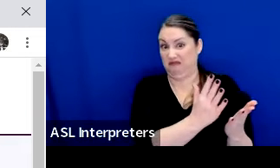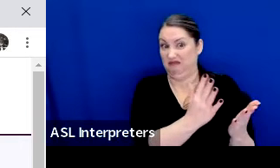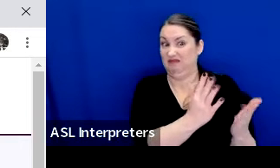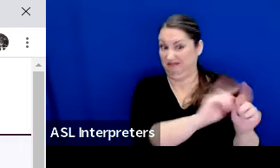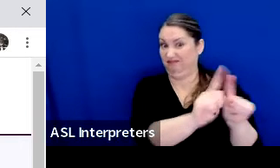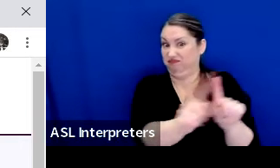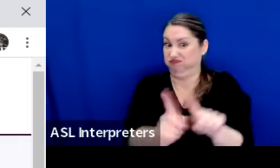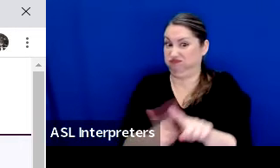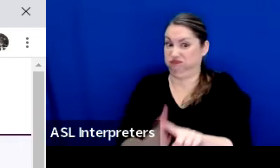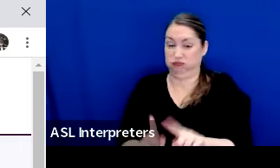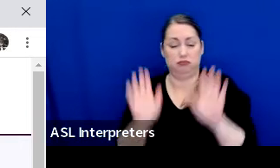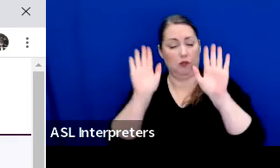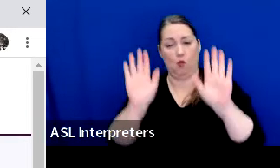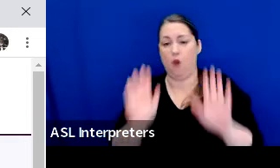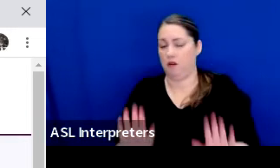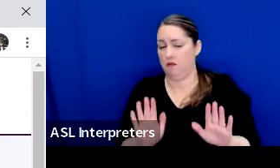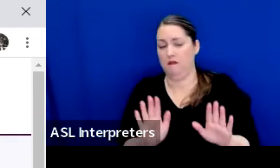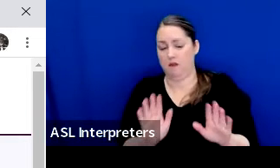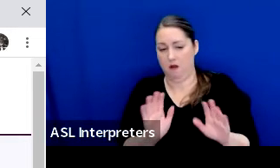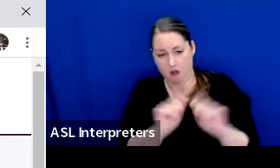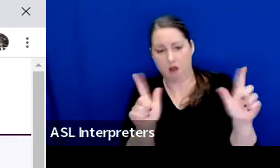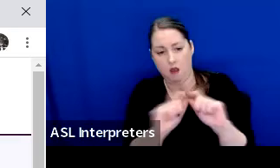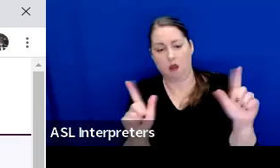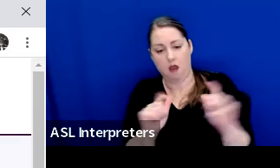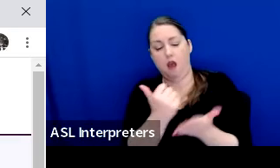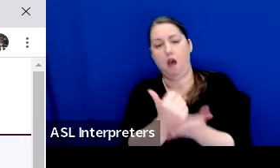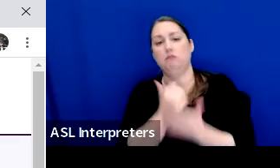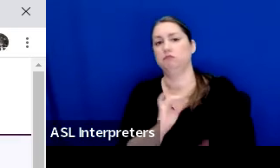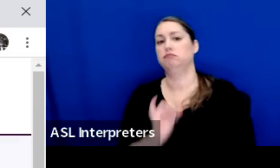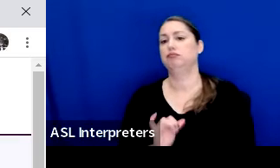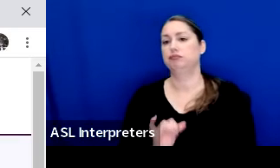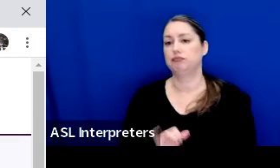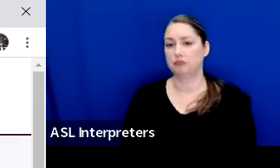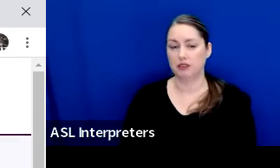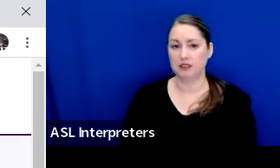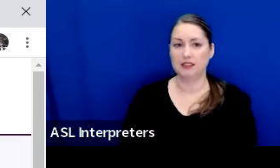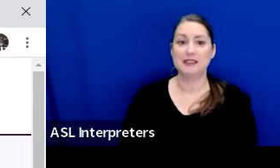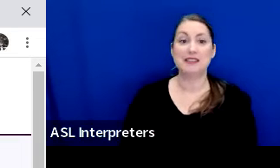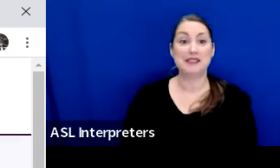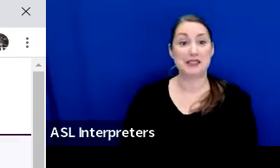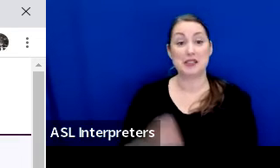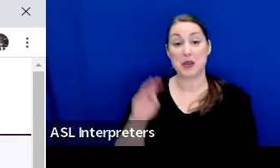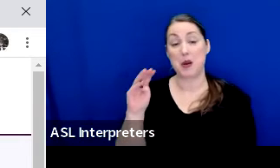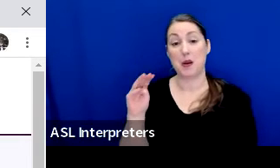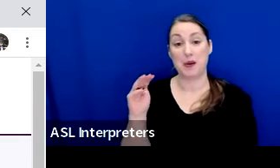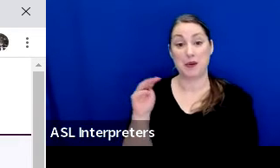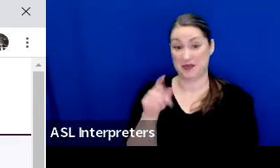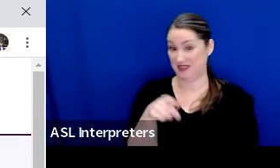it's really great. It's really, really good. So my mouth is has a lot of support, a lot of help